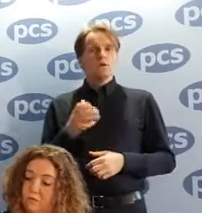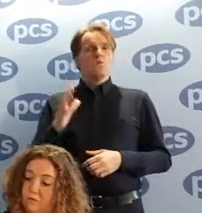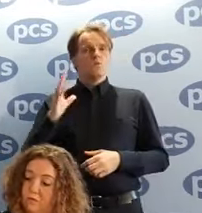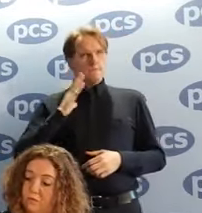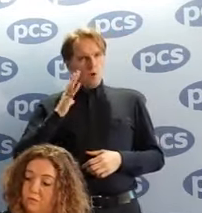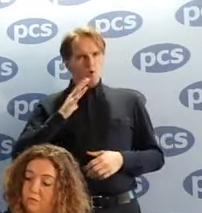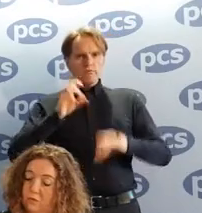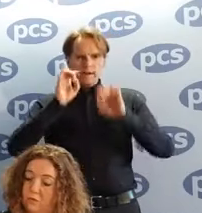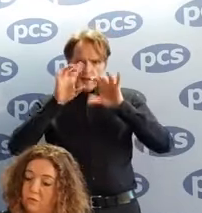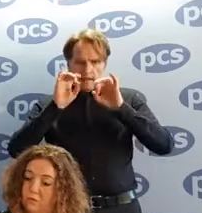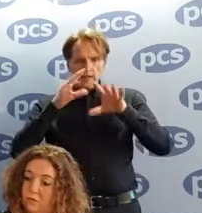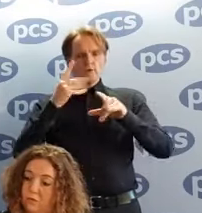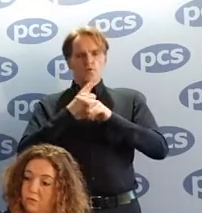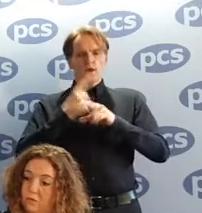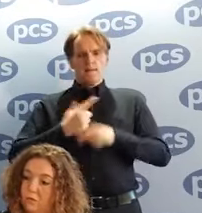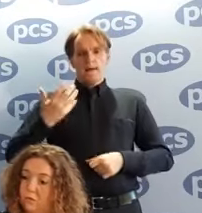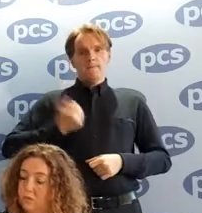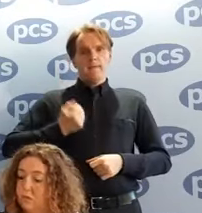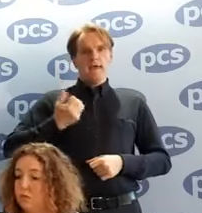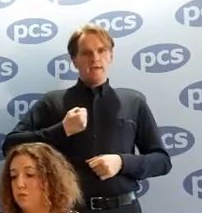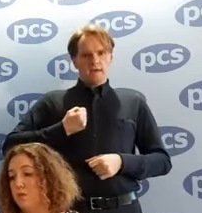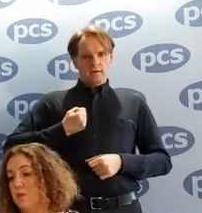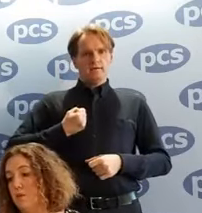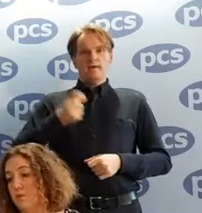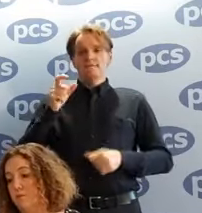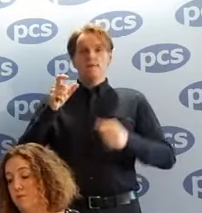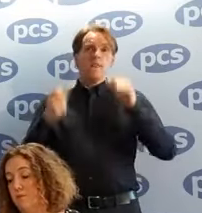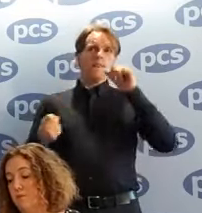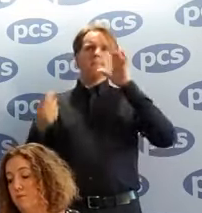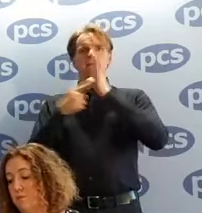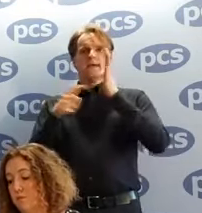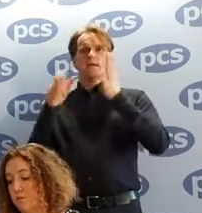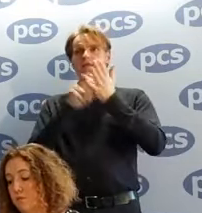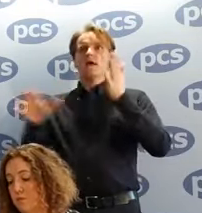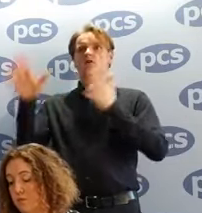going to be a key issue at the main national conference which follows the